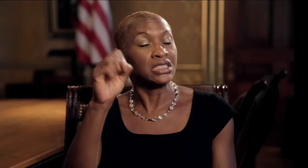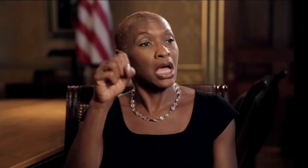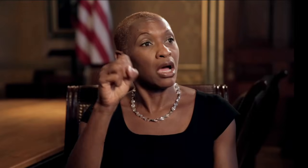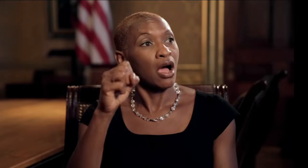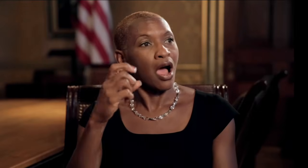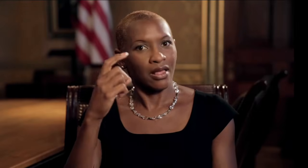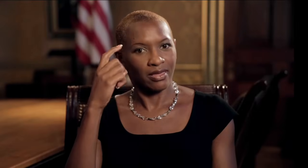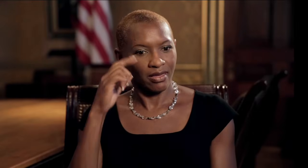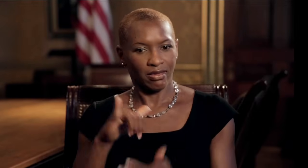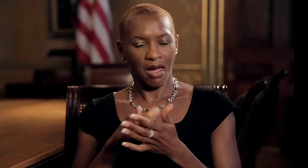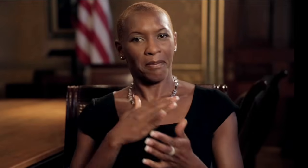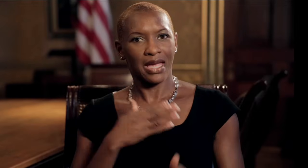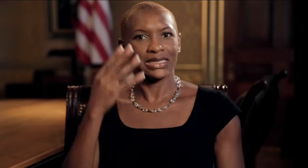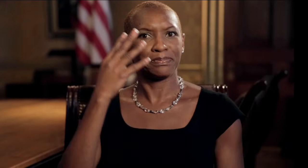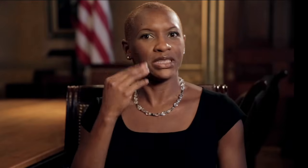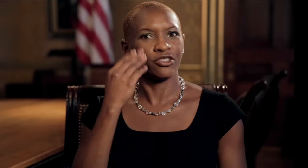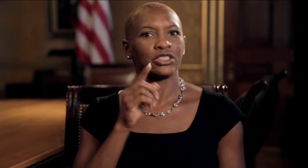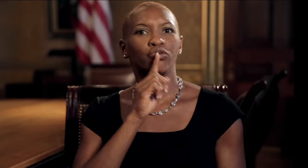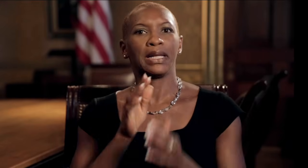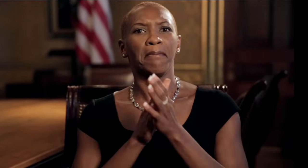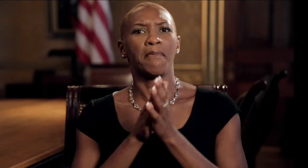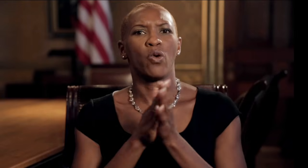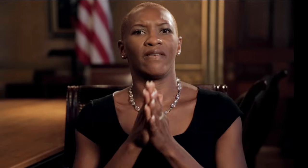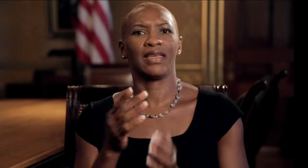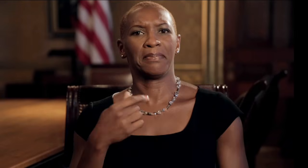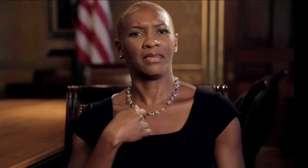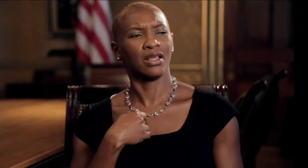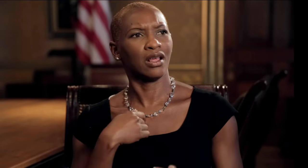Yes, I think my experiences motivated me